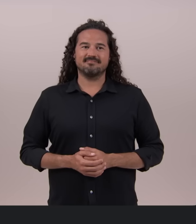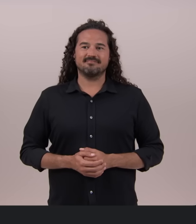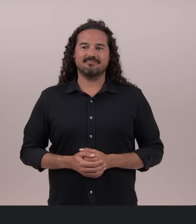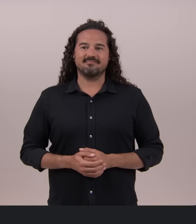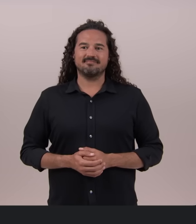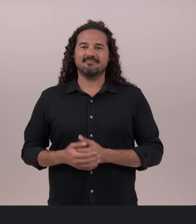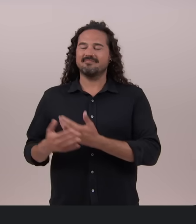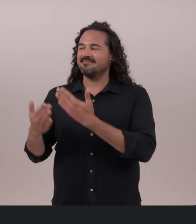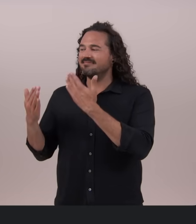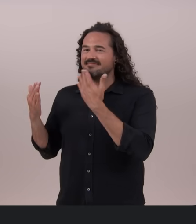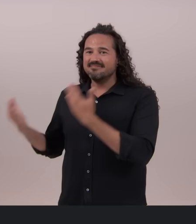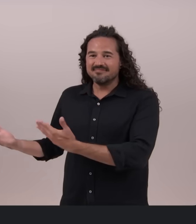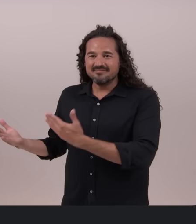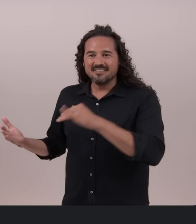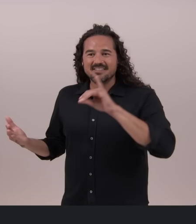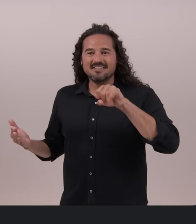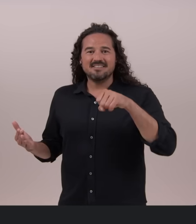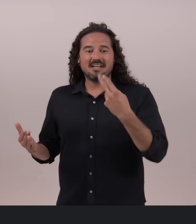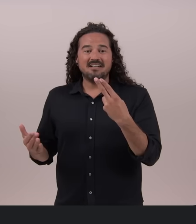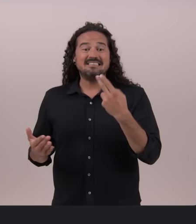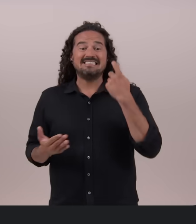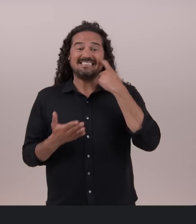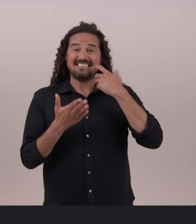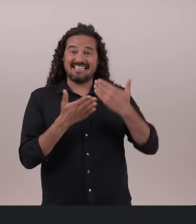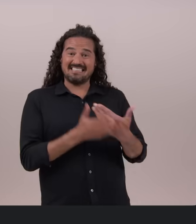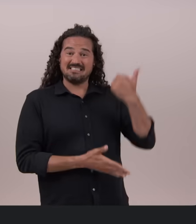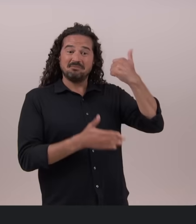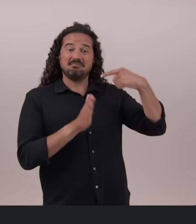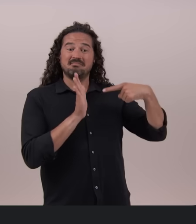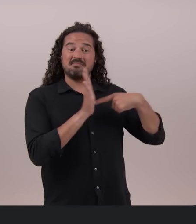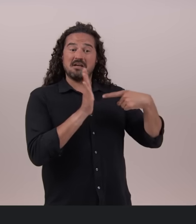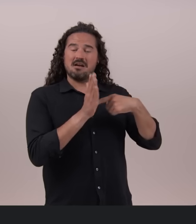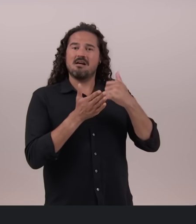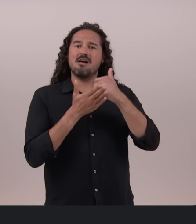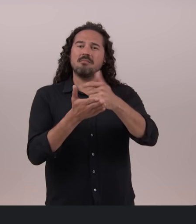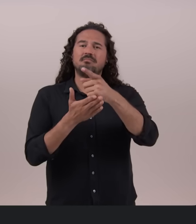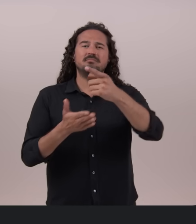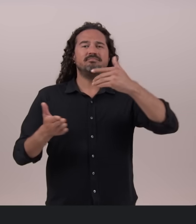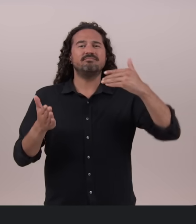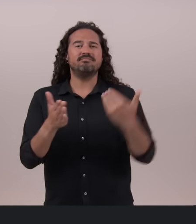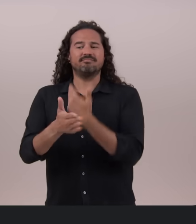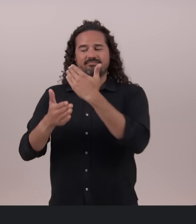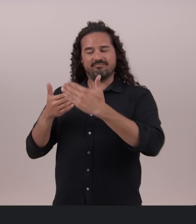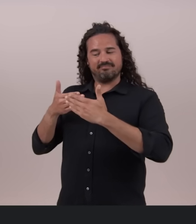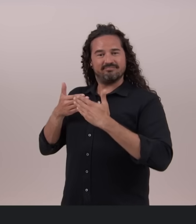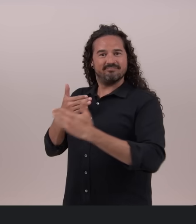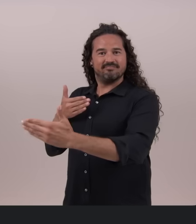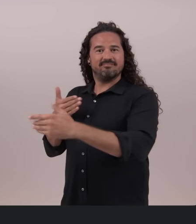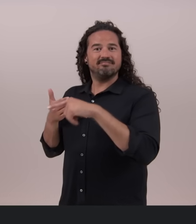Our latest models help you build for the next era of agents. And we're putting the full power of agents